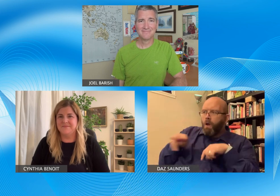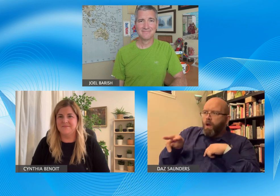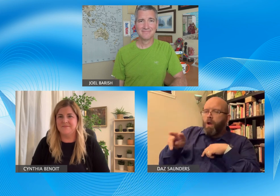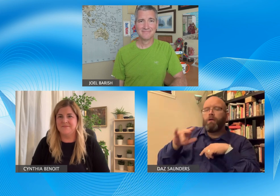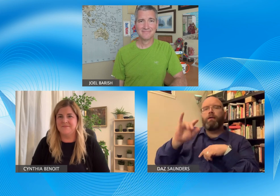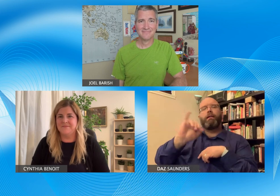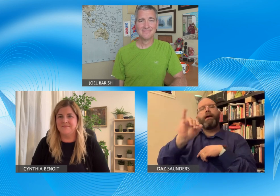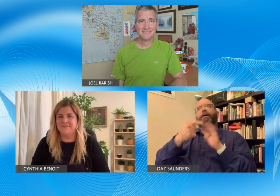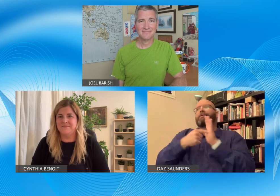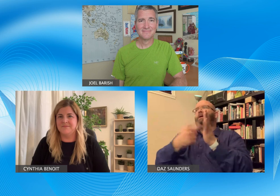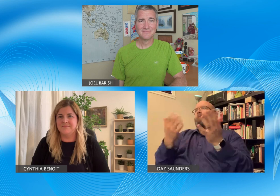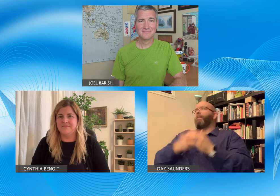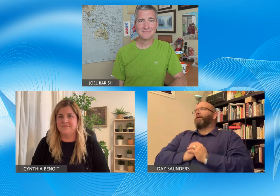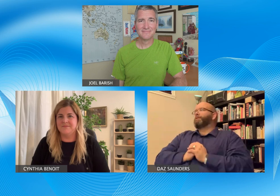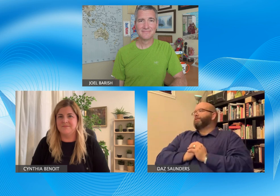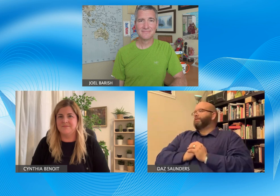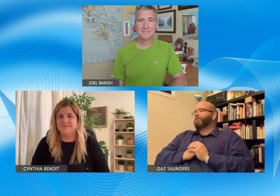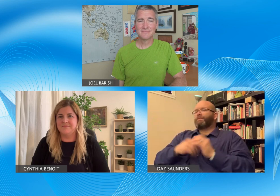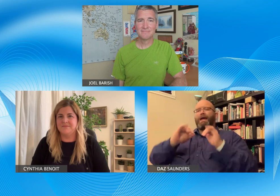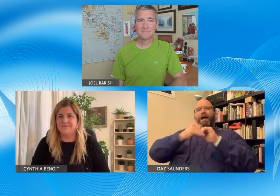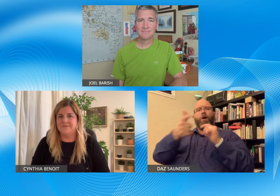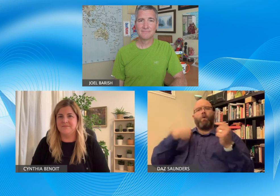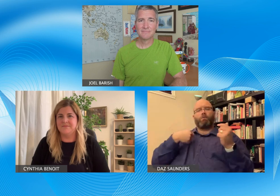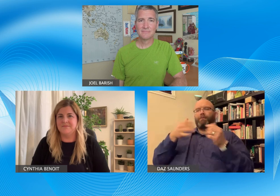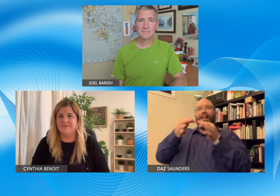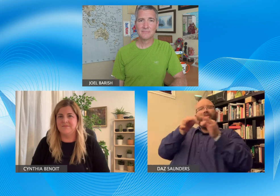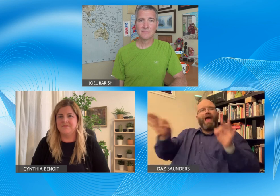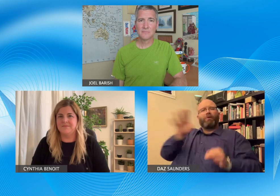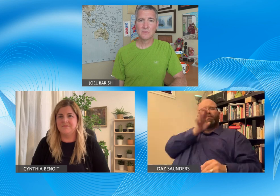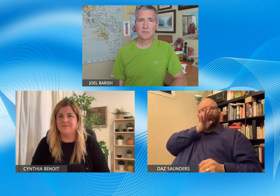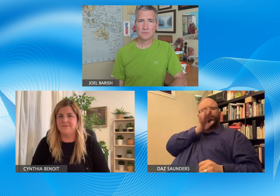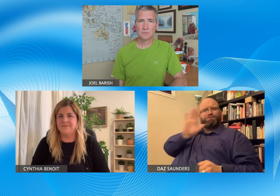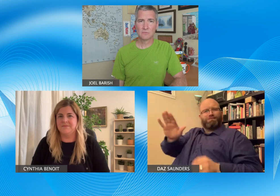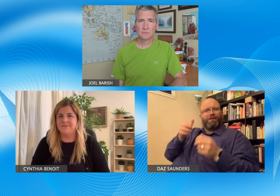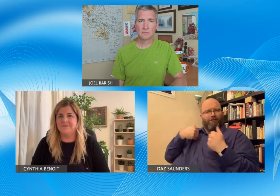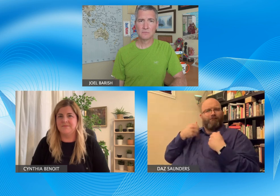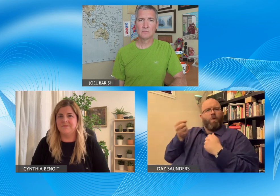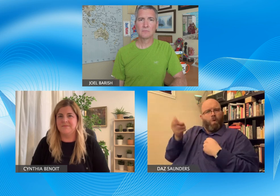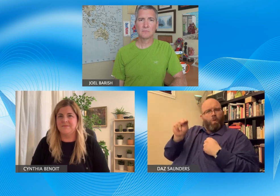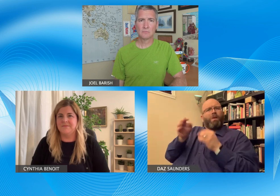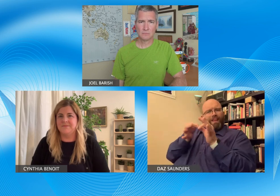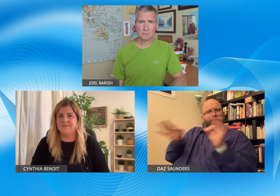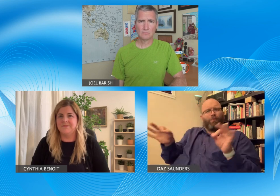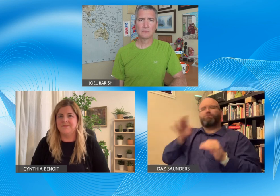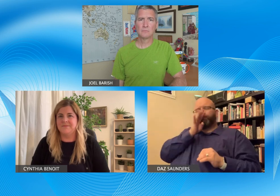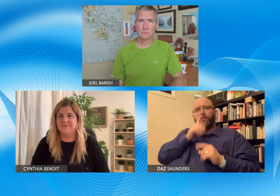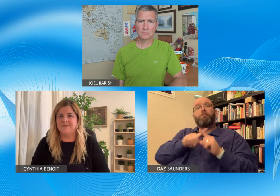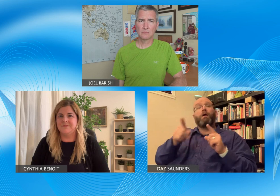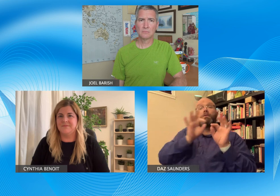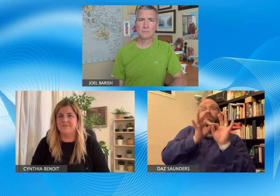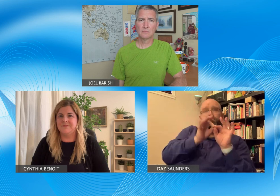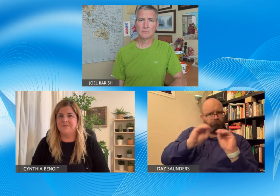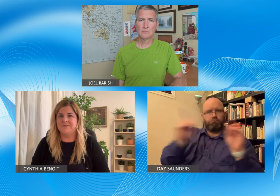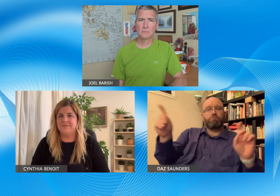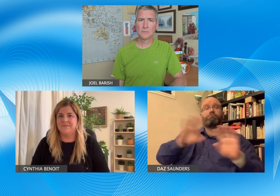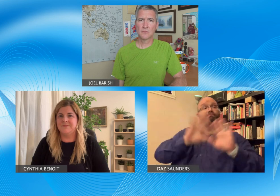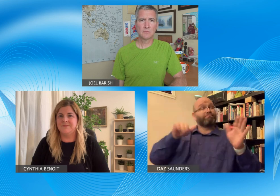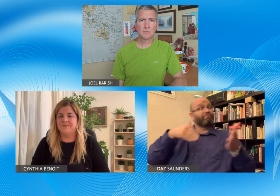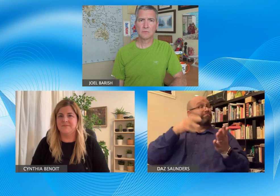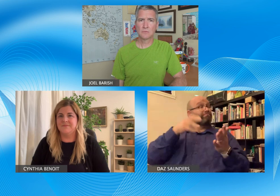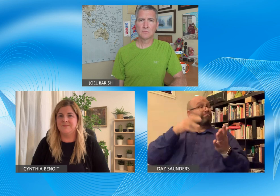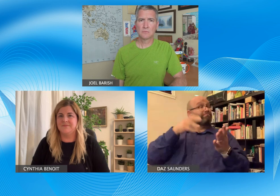But I felt I learned way more from them. For example, they have their own language.